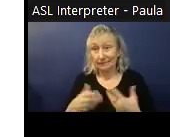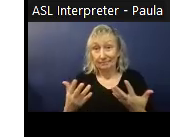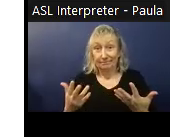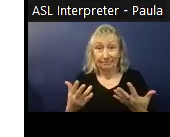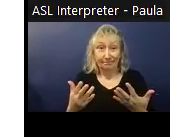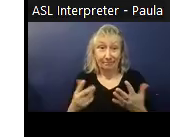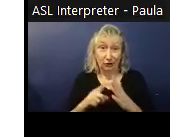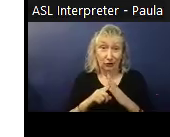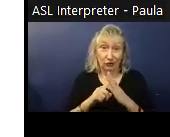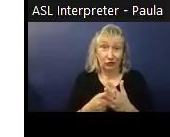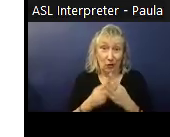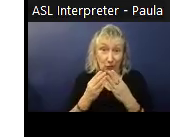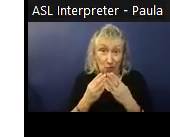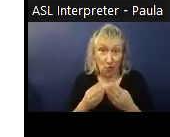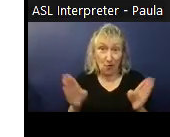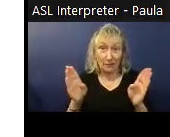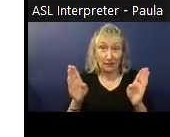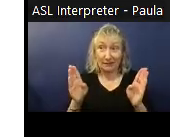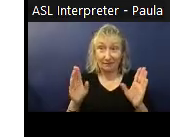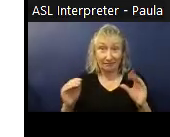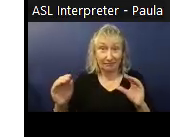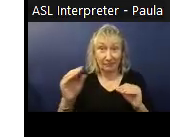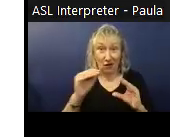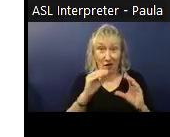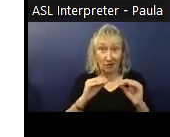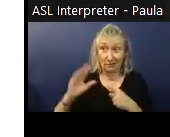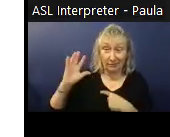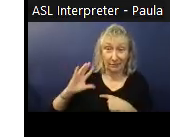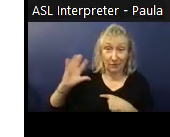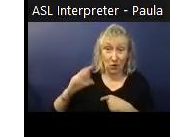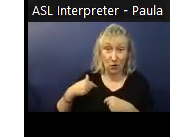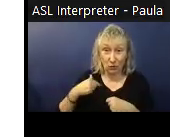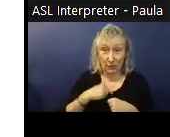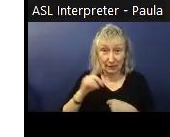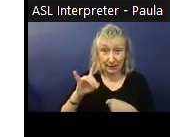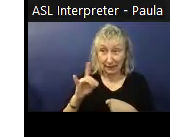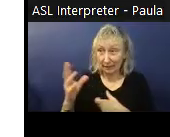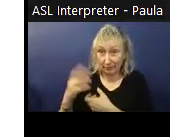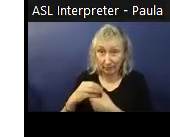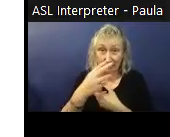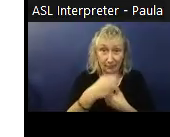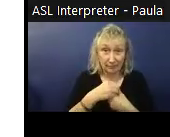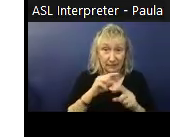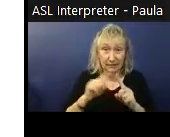When we were incorporating our existing policies into rule,